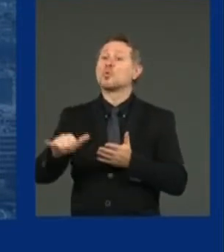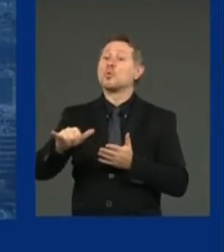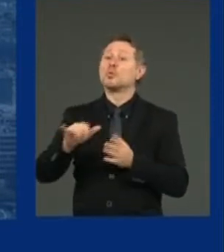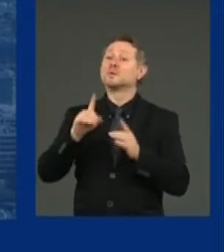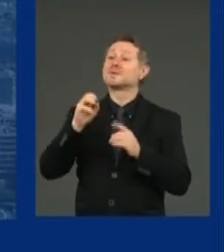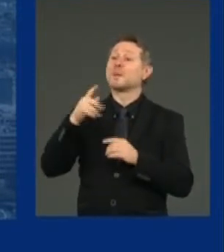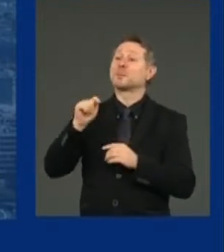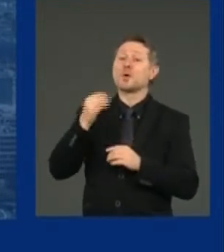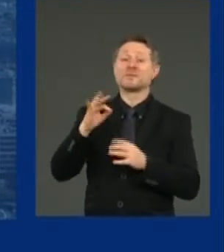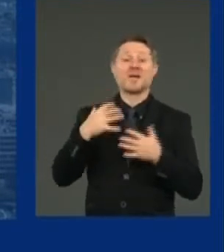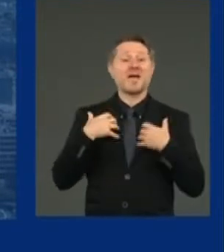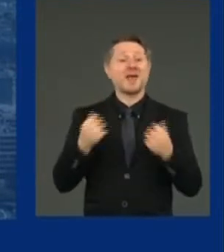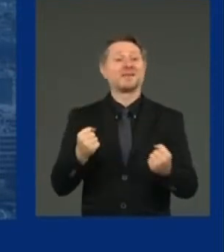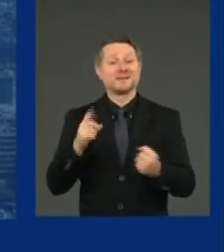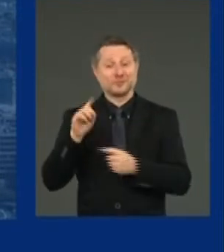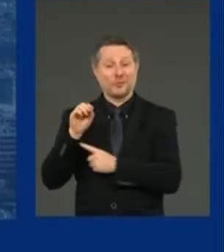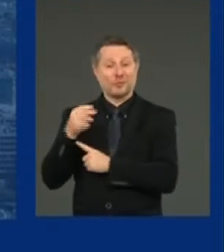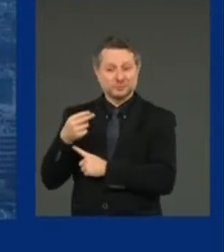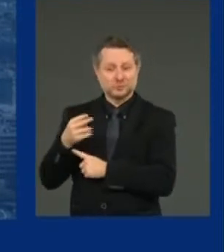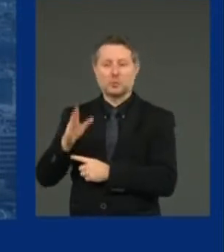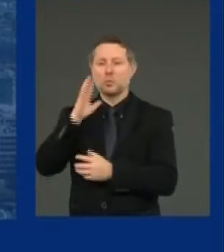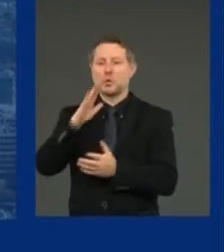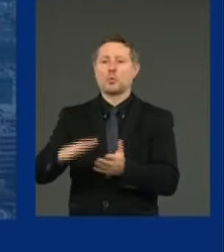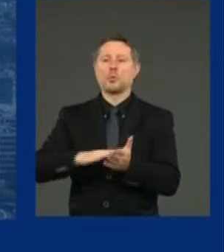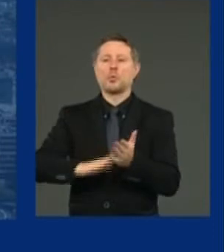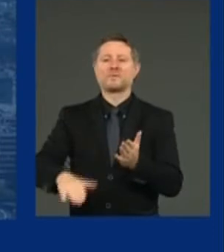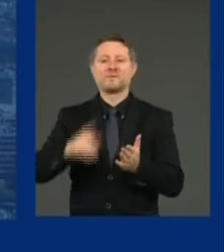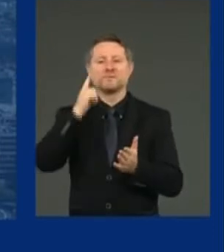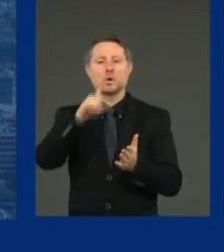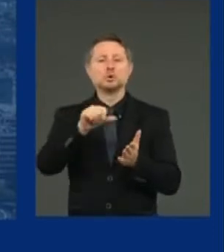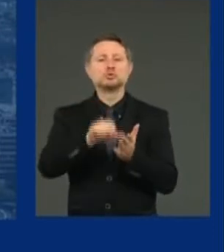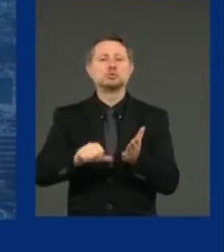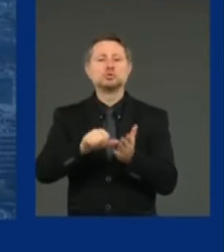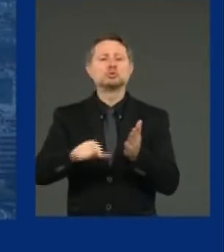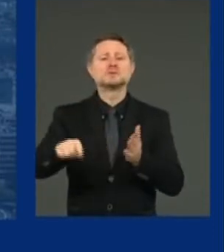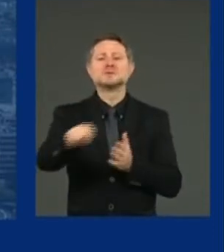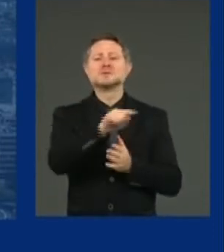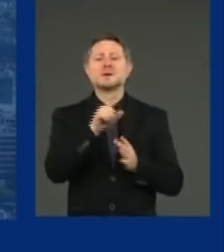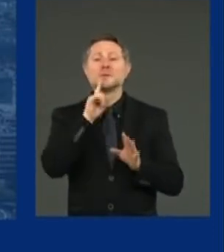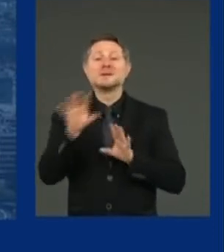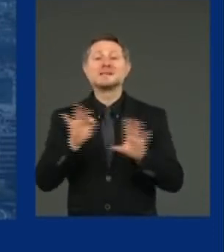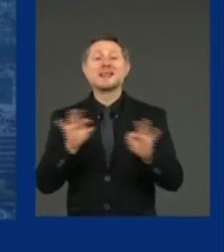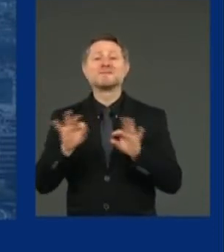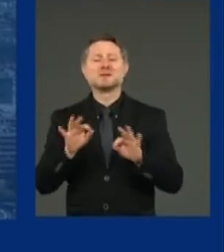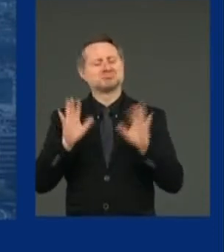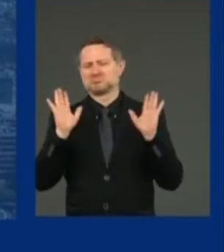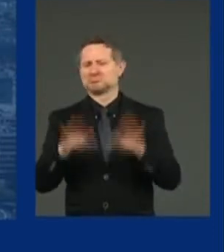TOMORROW. NEW YORK STATE DEPARTMENT OF HEALTH IS ALSO GRANTING A WAIVER